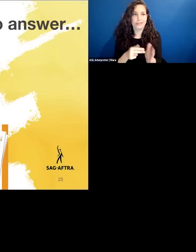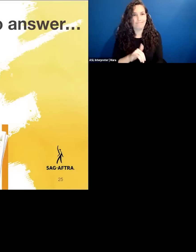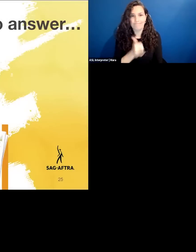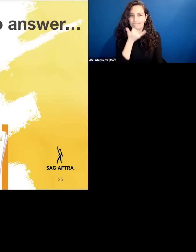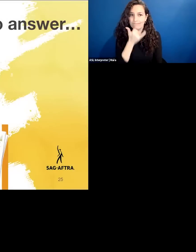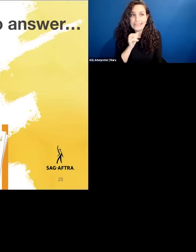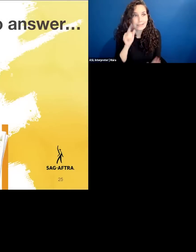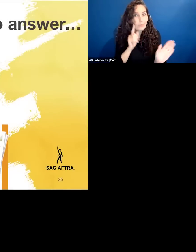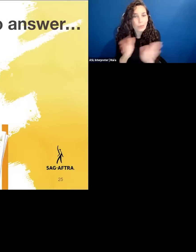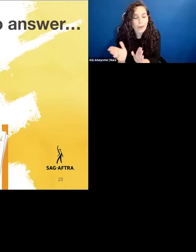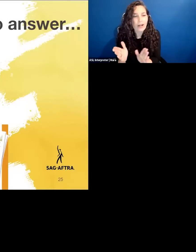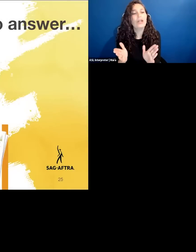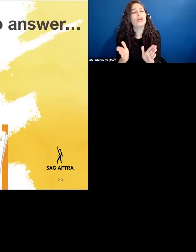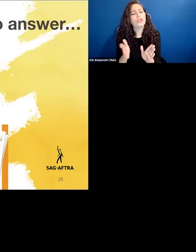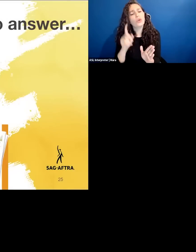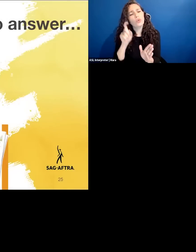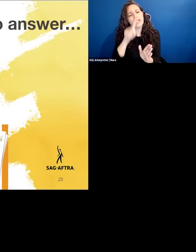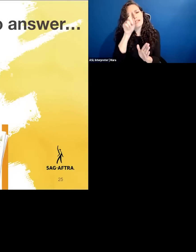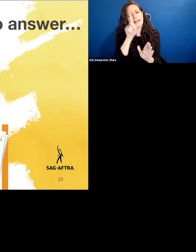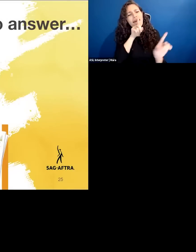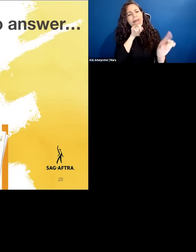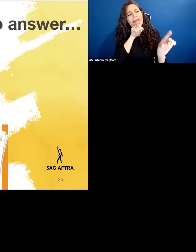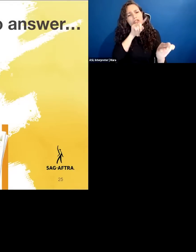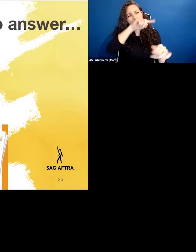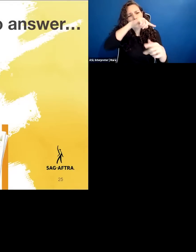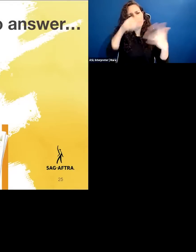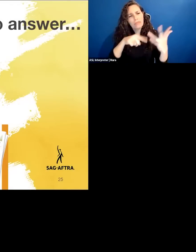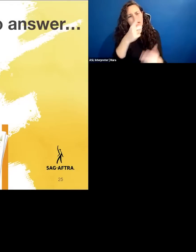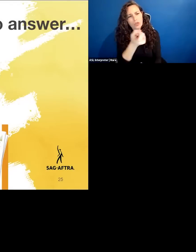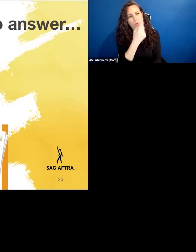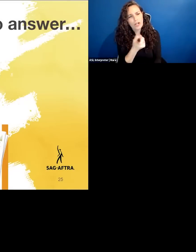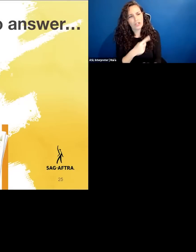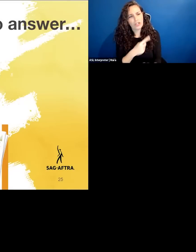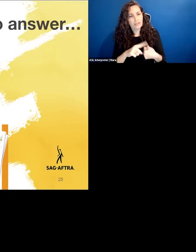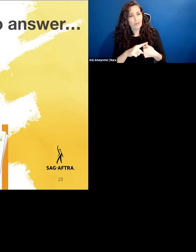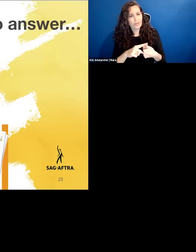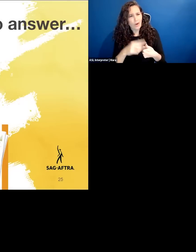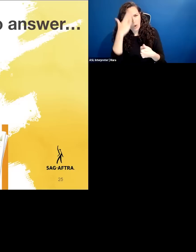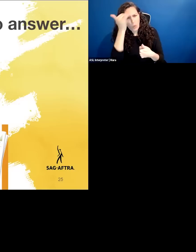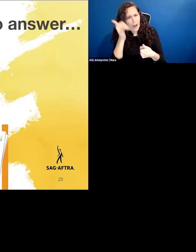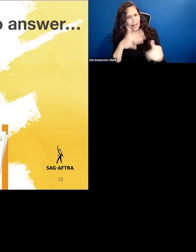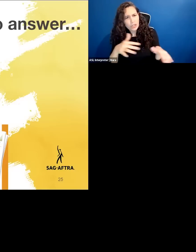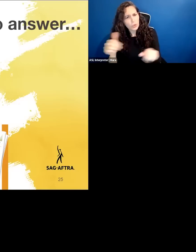you should be prepared to answer, questions like, "Why did you leave your previous rep?